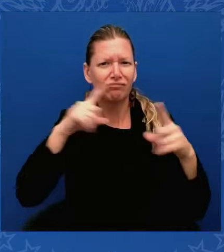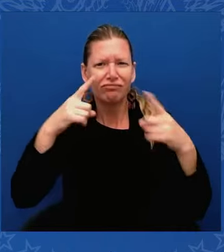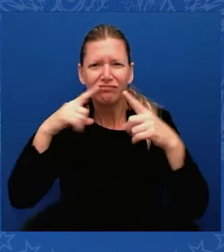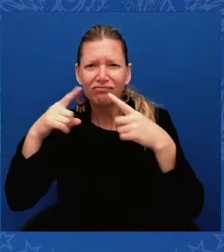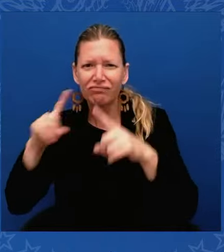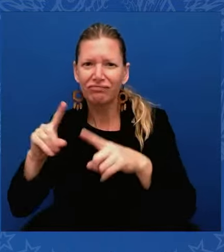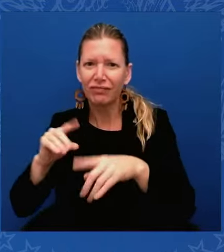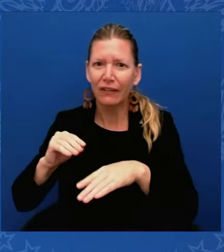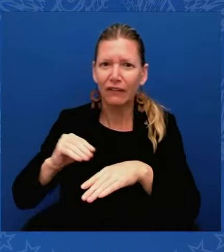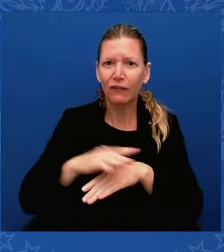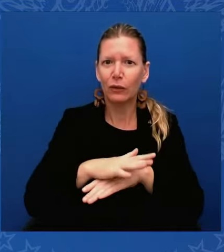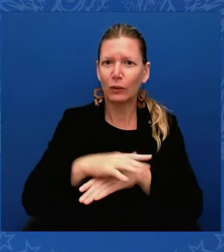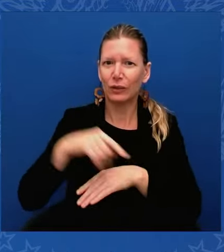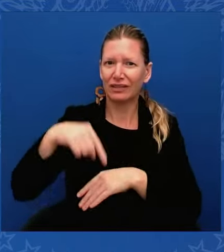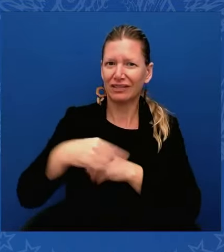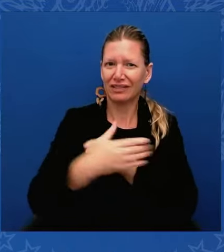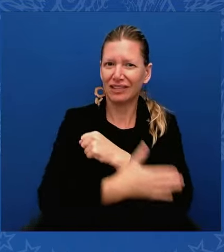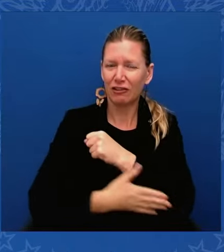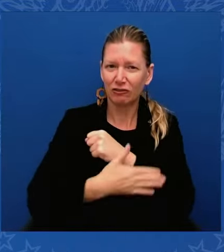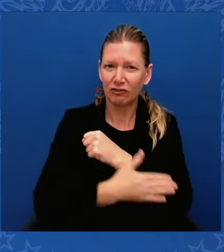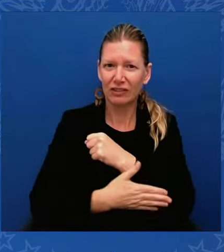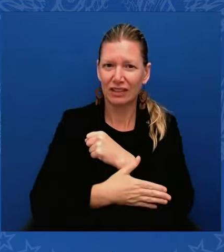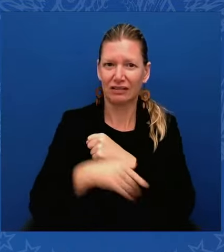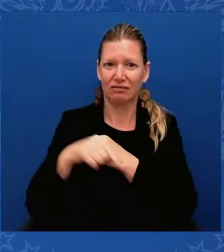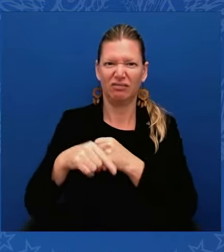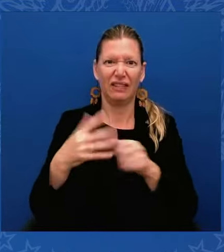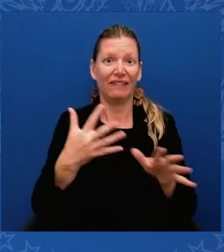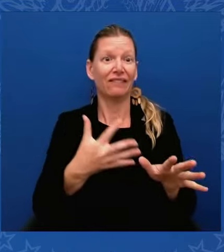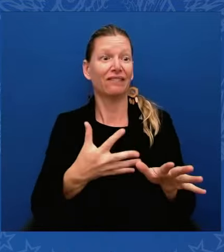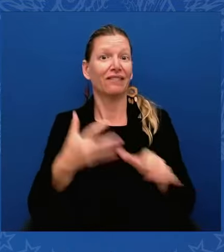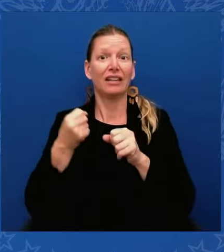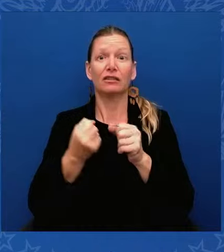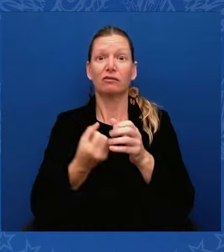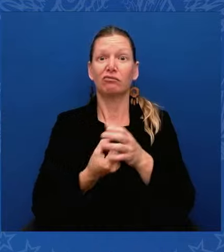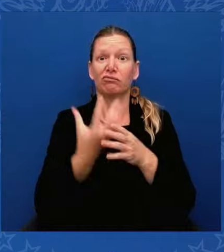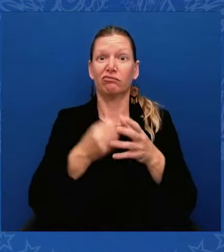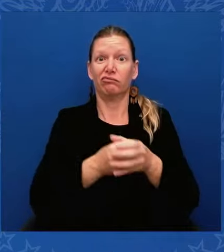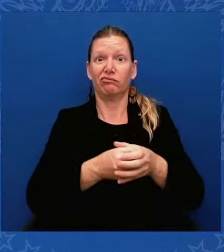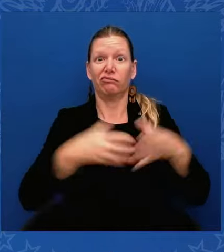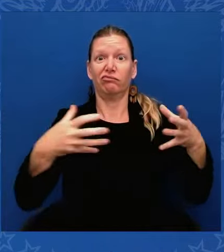you represent how we are a nation of immigrants, a nation of dreamers, a nation of freedom.